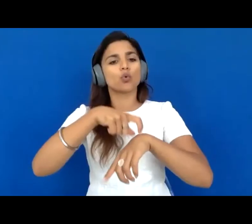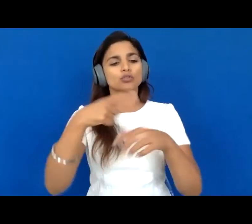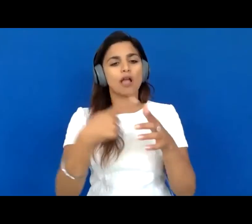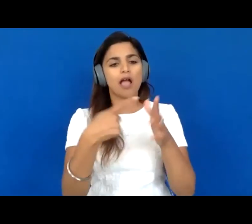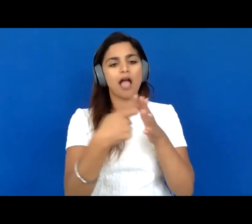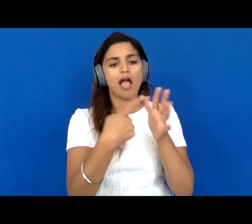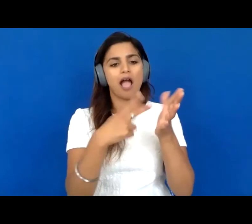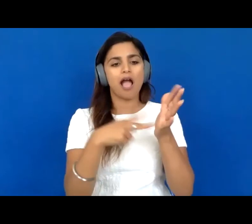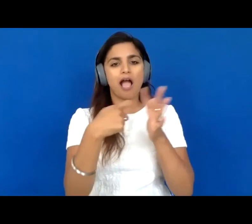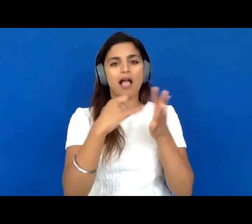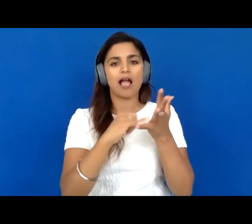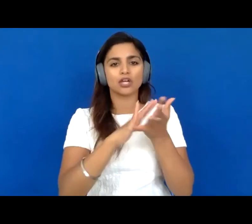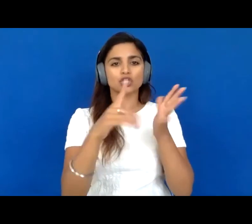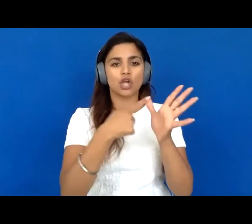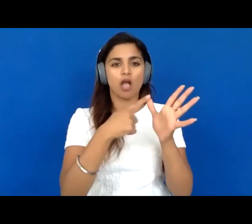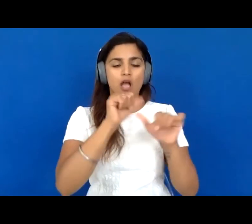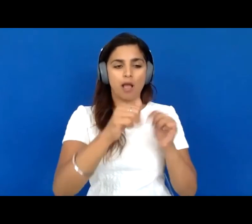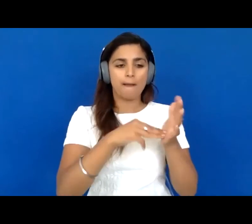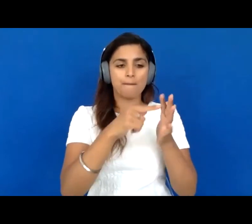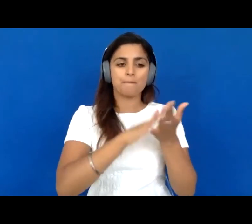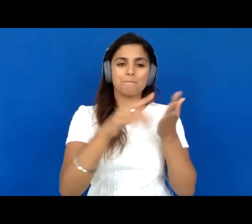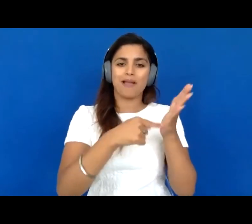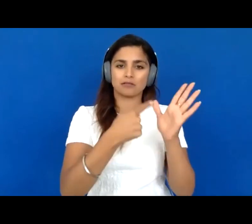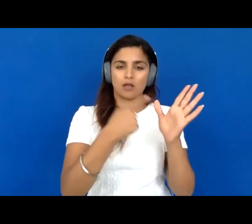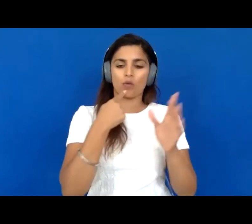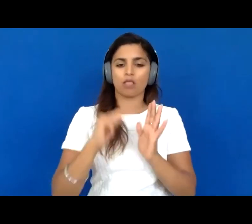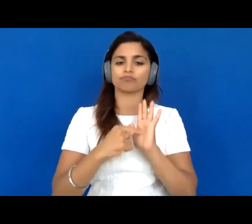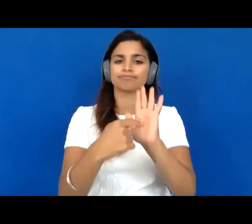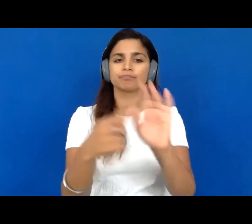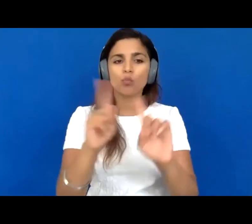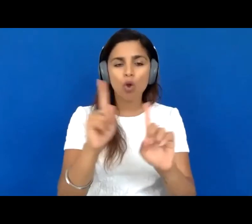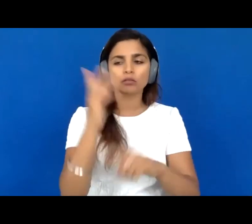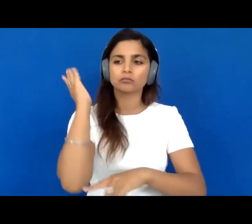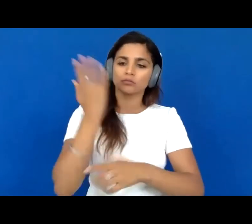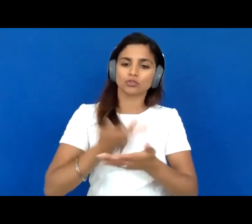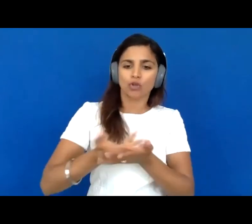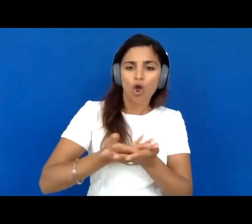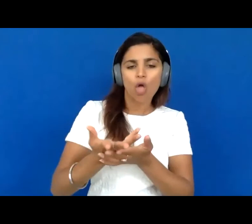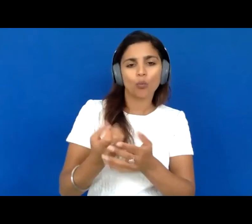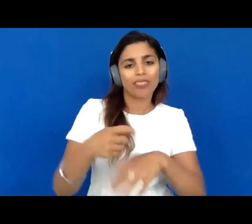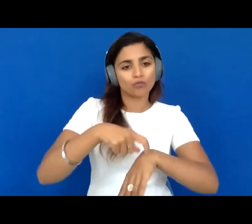dialogues with doctors here and there the trigger warnings include racism